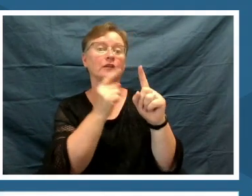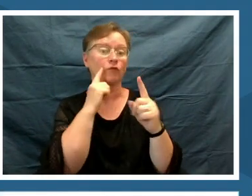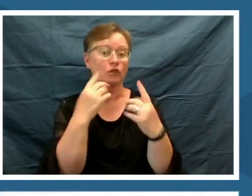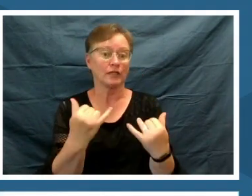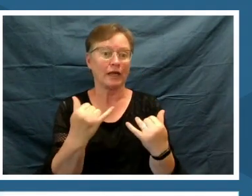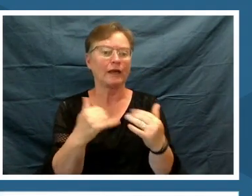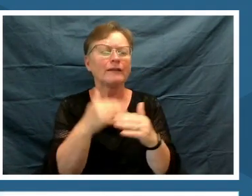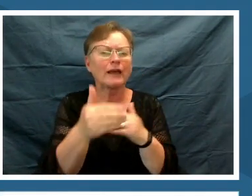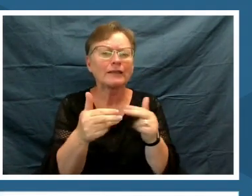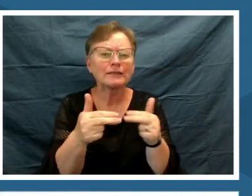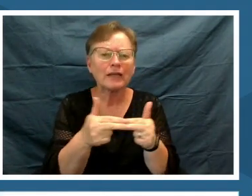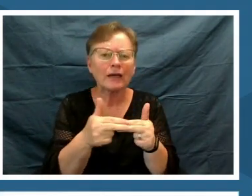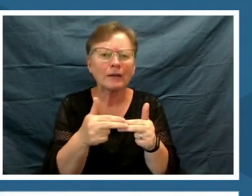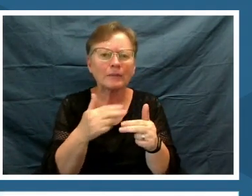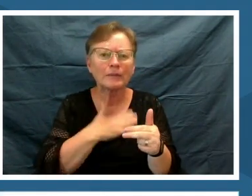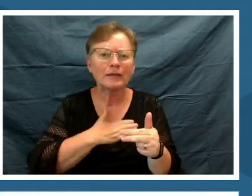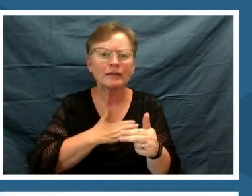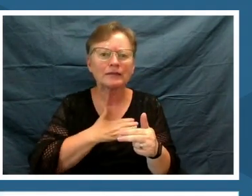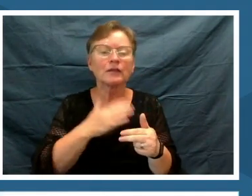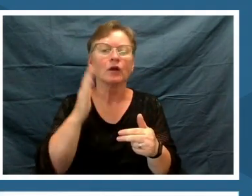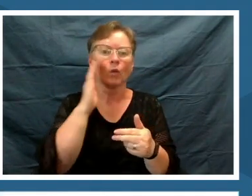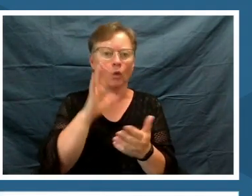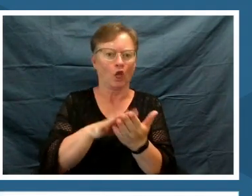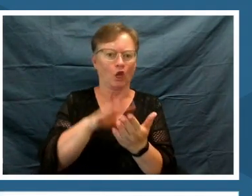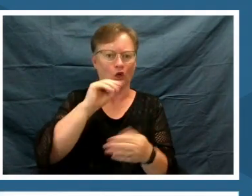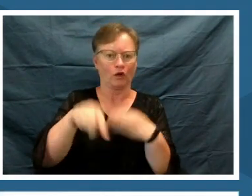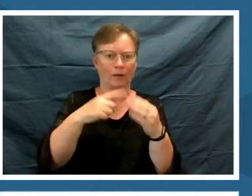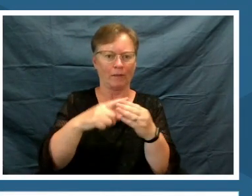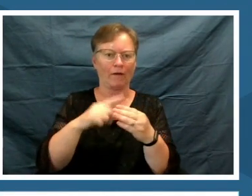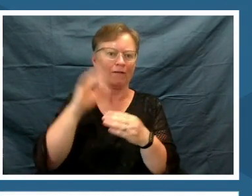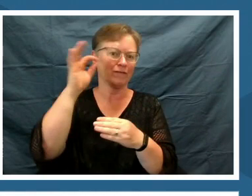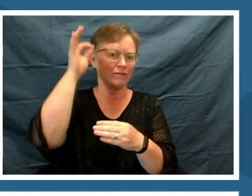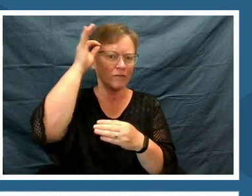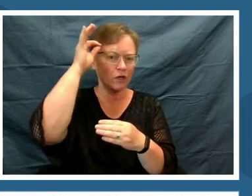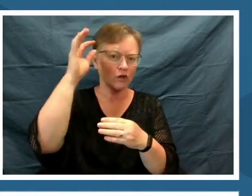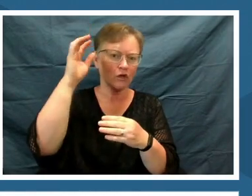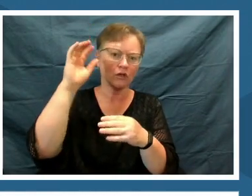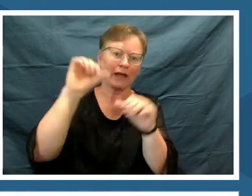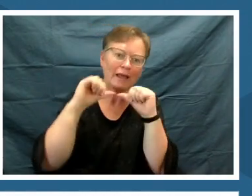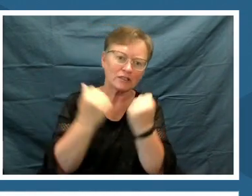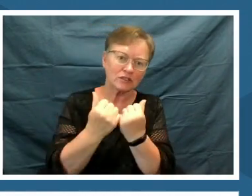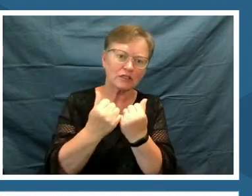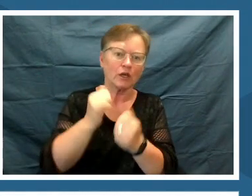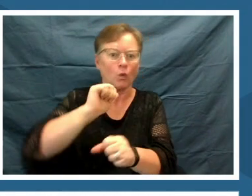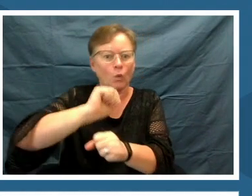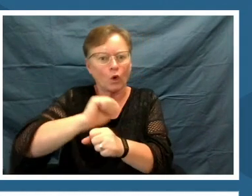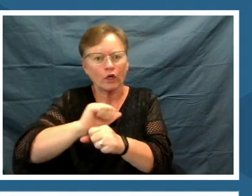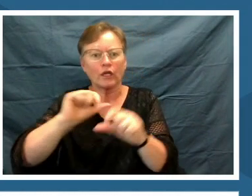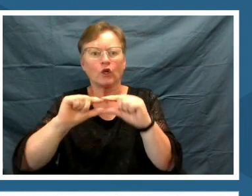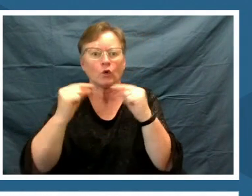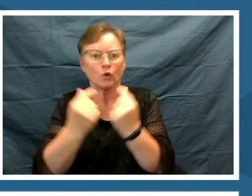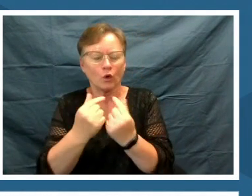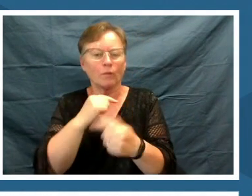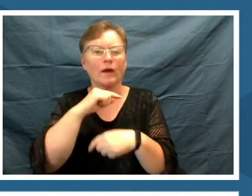will be learning about the federal agency working group on convergence